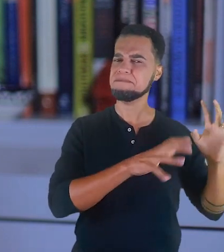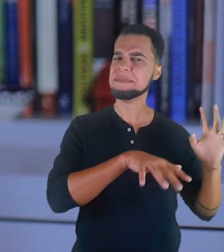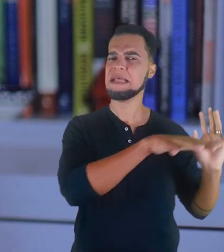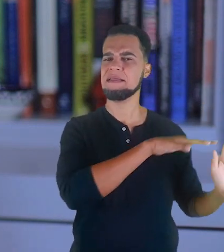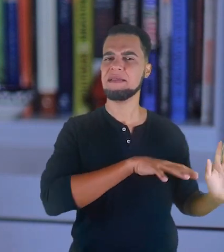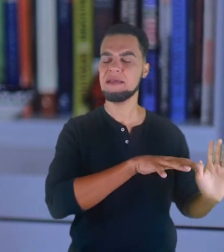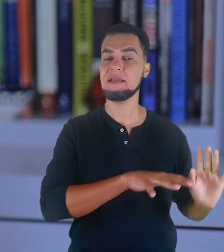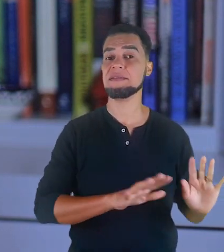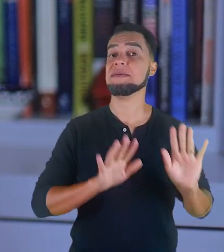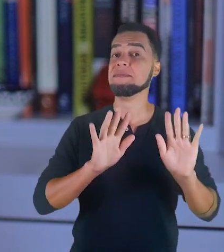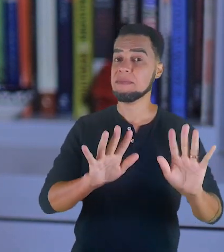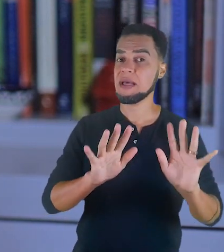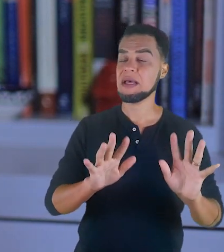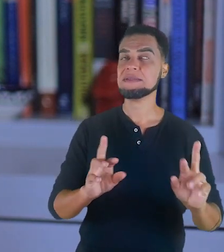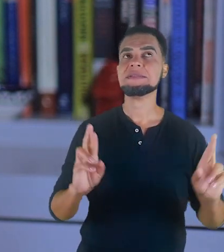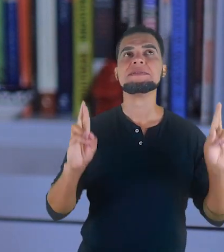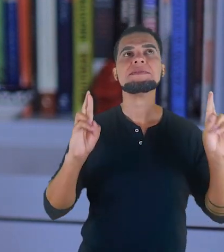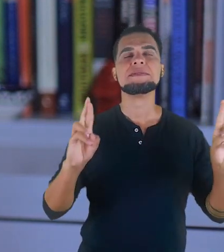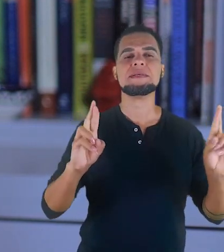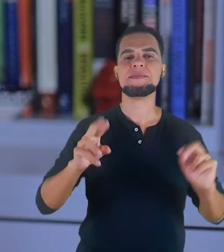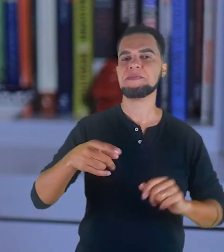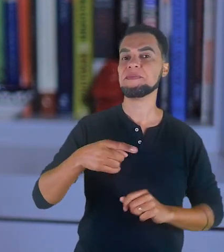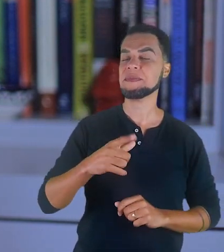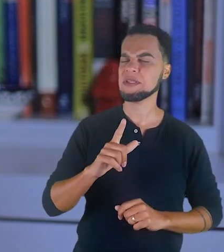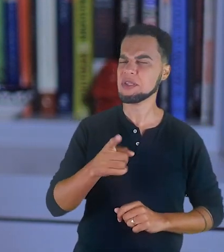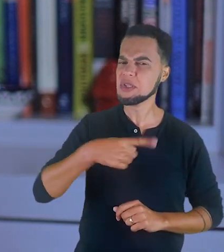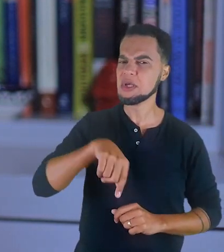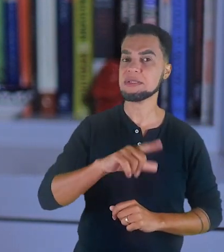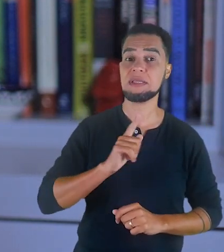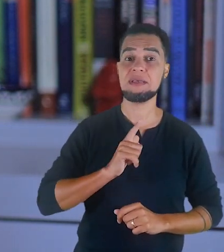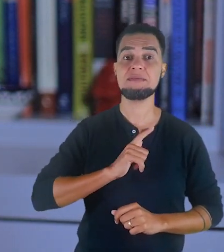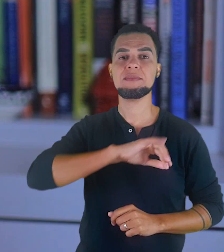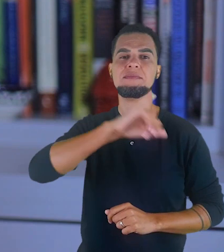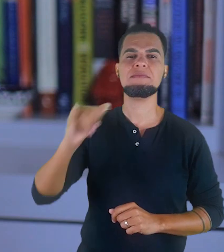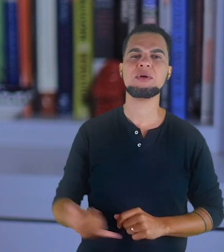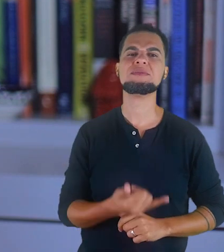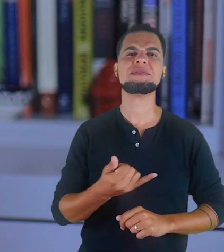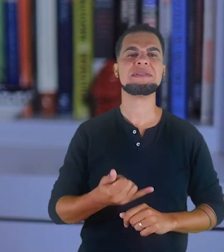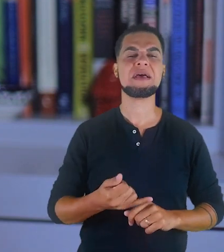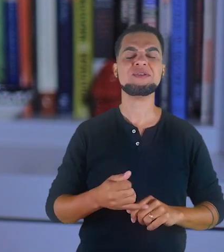I just hope that we may have the opportunity to be different,